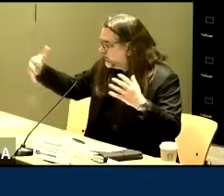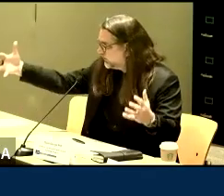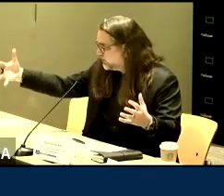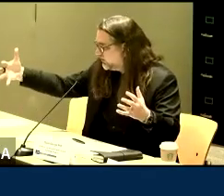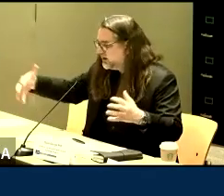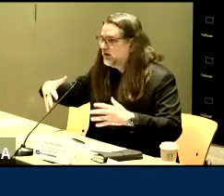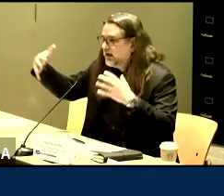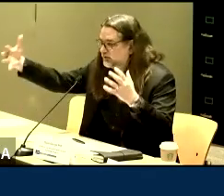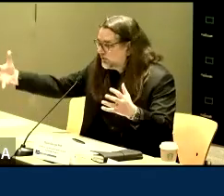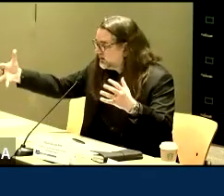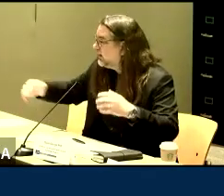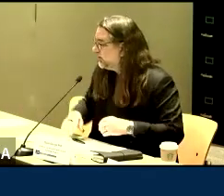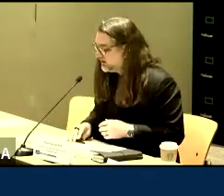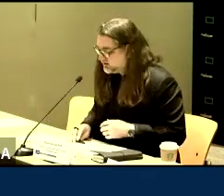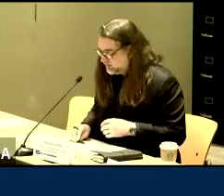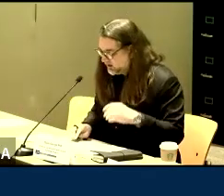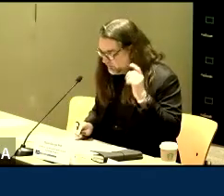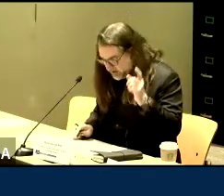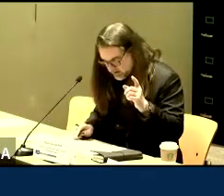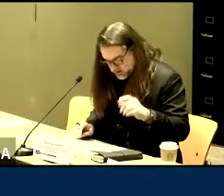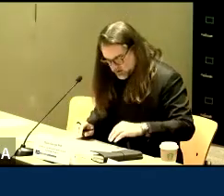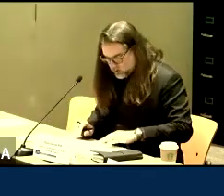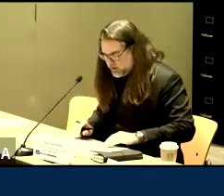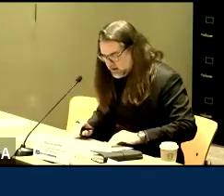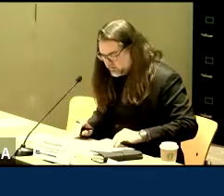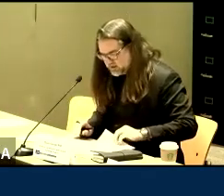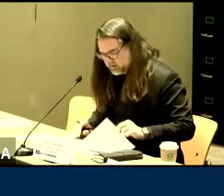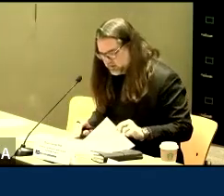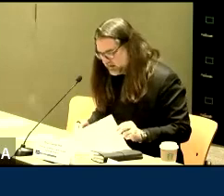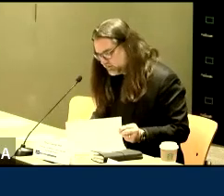We were growing and trying to help out at the same time, but we have definitely been able